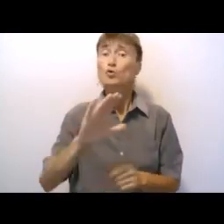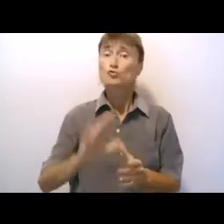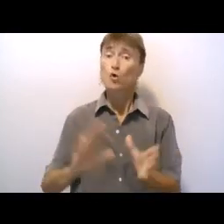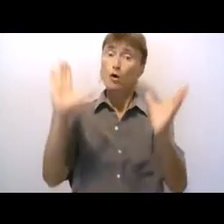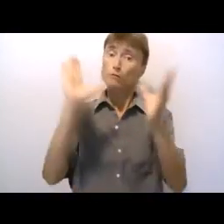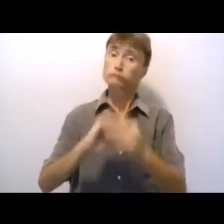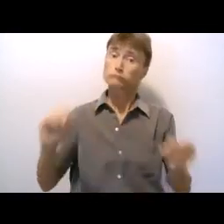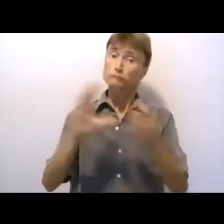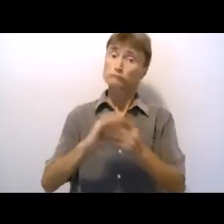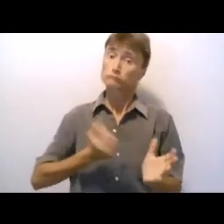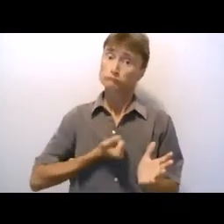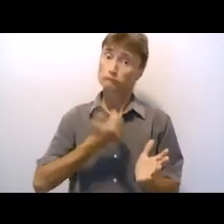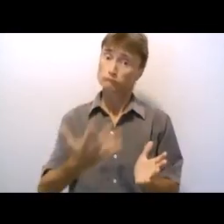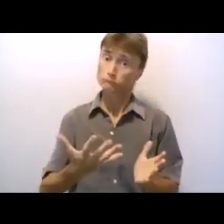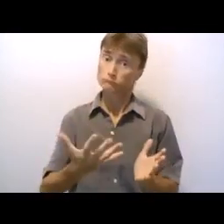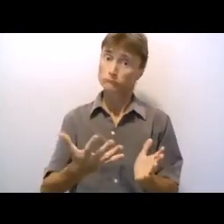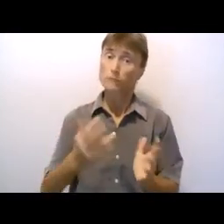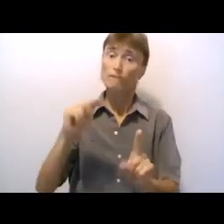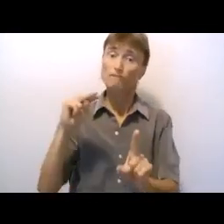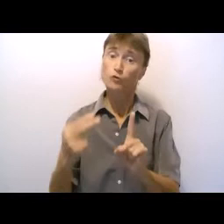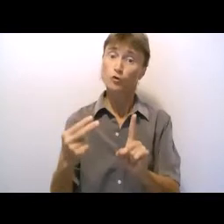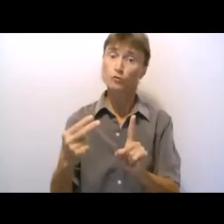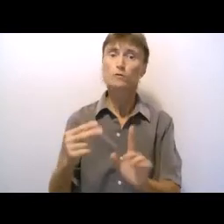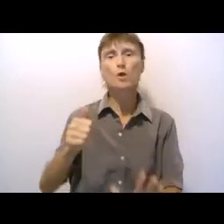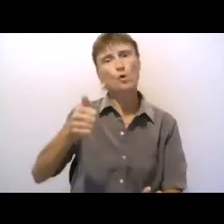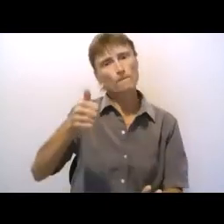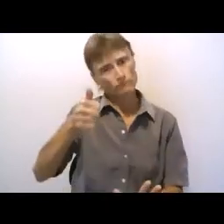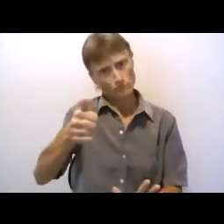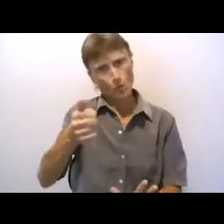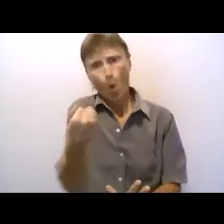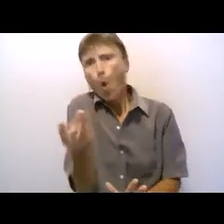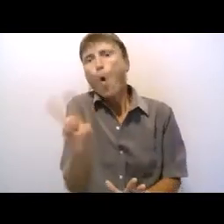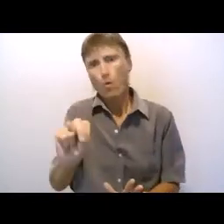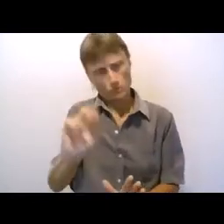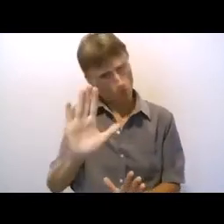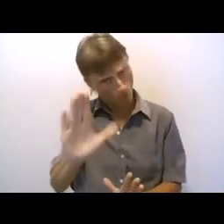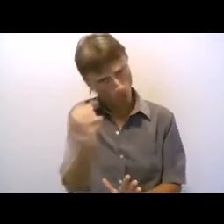else's stories or experiences. Notice your own biases and judgments and avoid